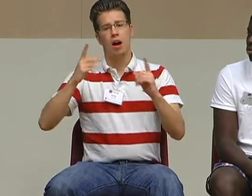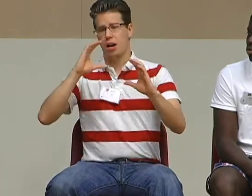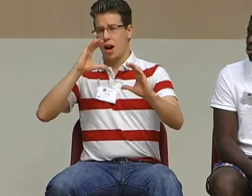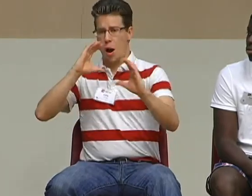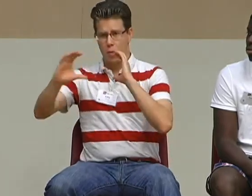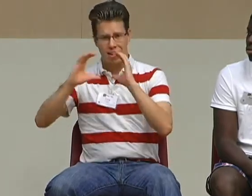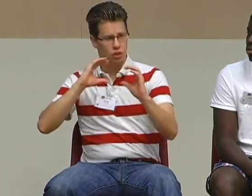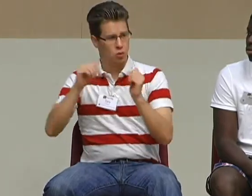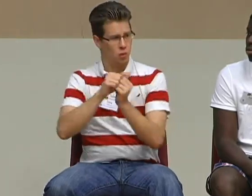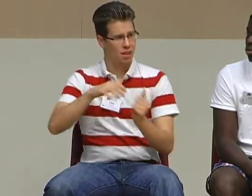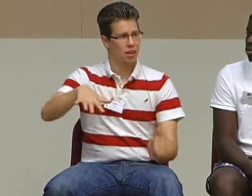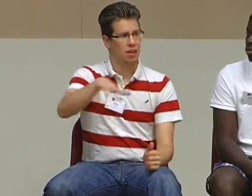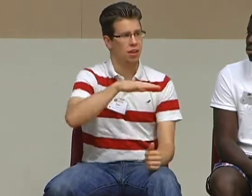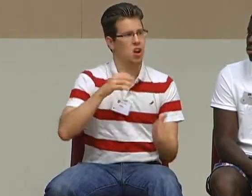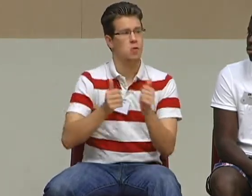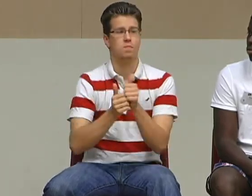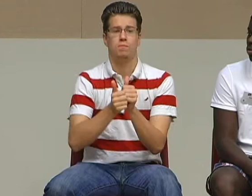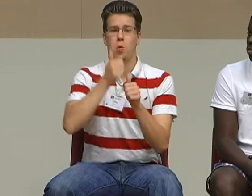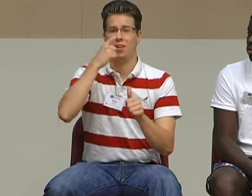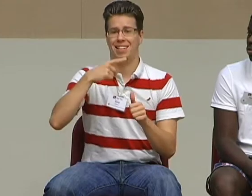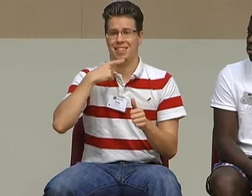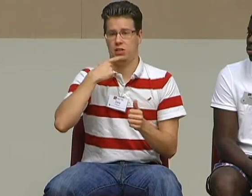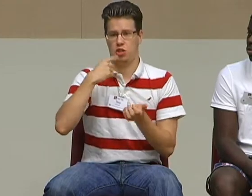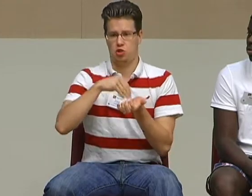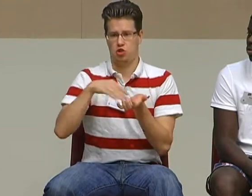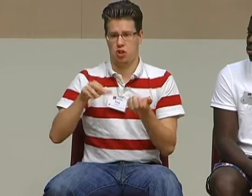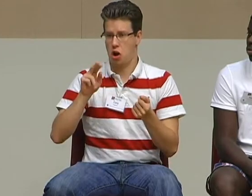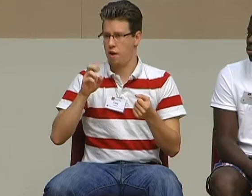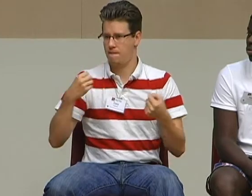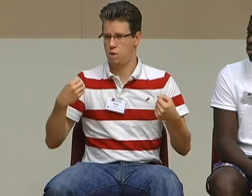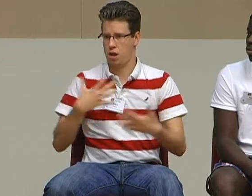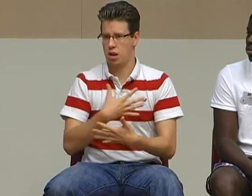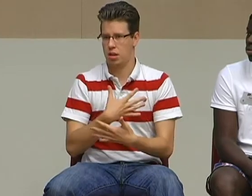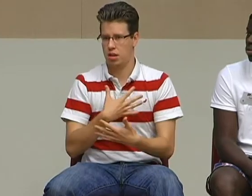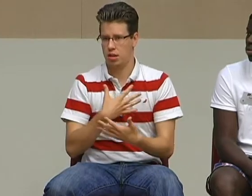As far as communication with my peers, most of the hearing students honestly are afraid,